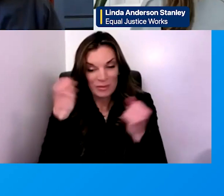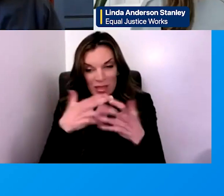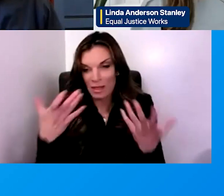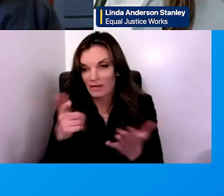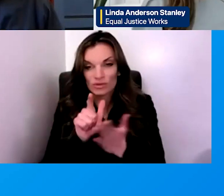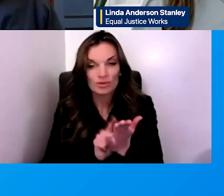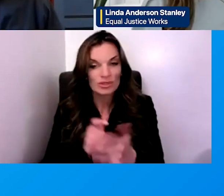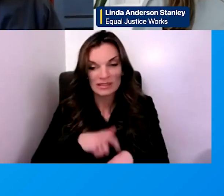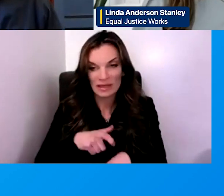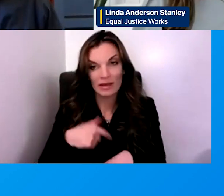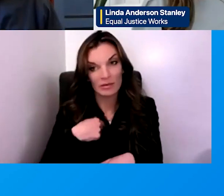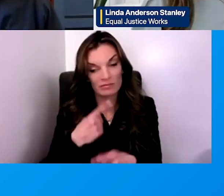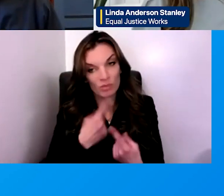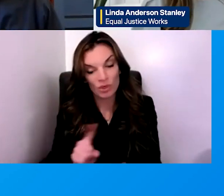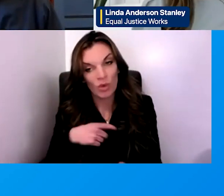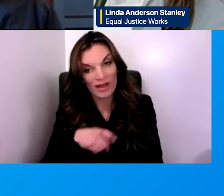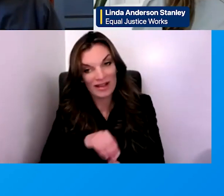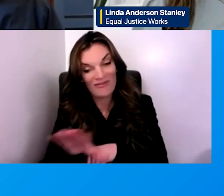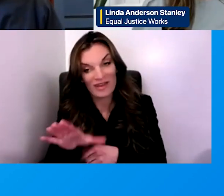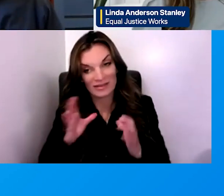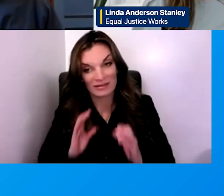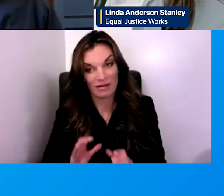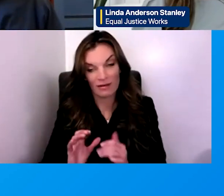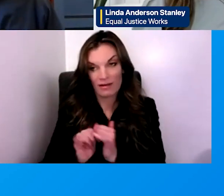We can advise the client of how to respond to this question